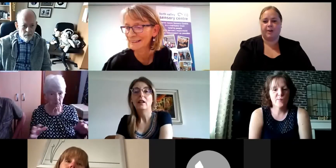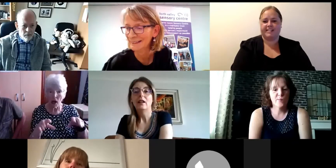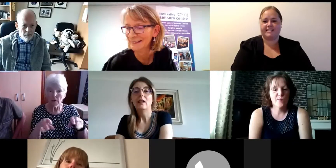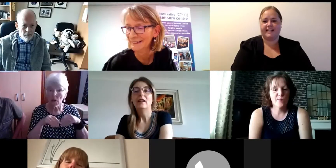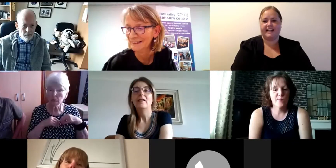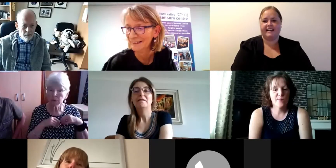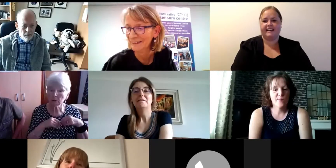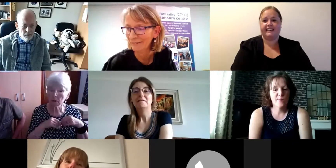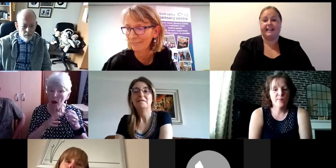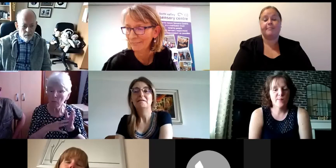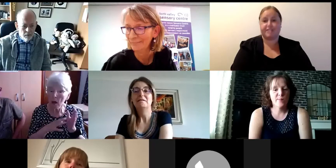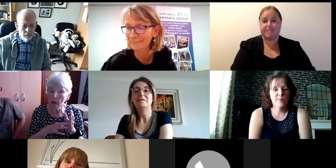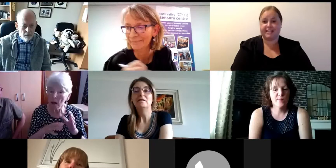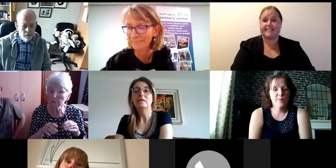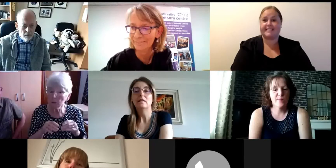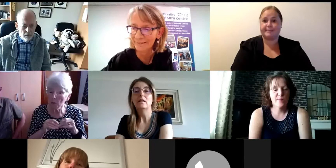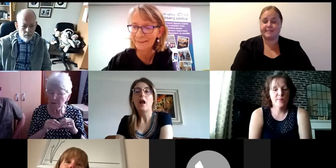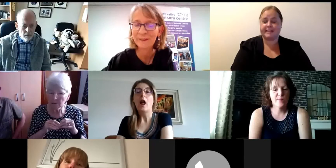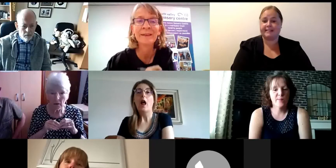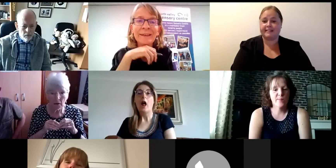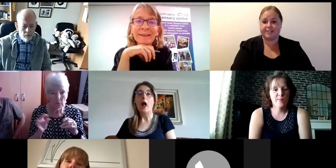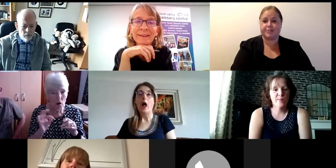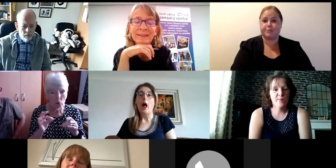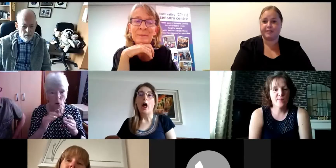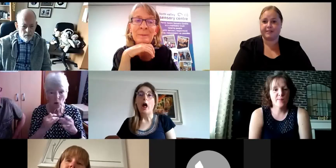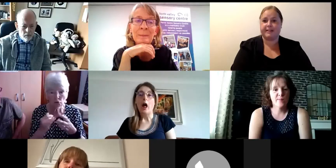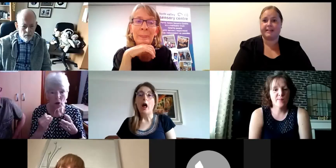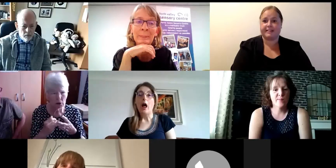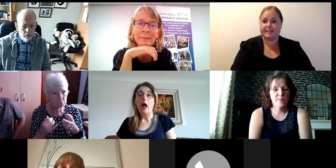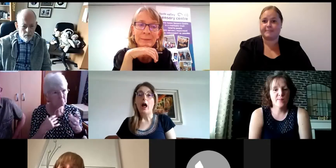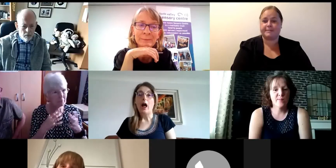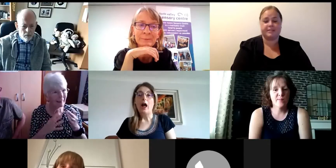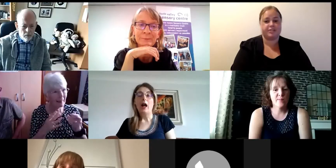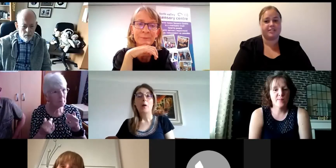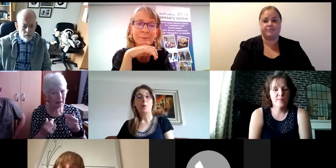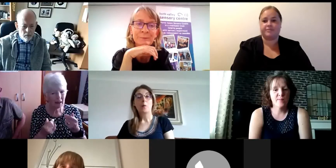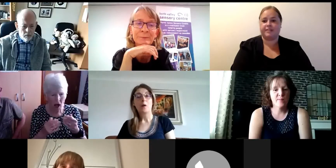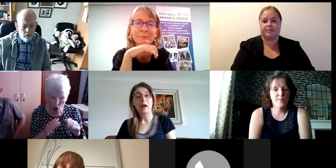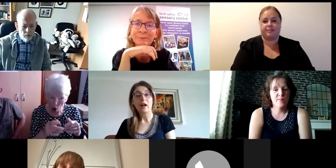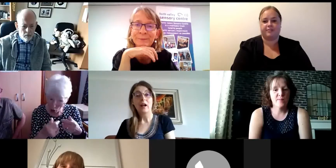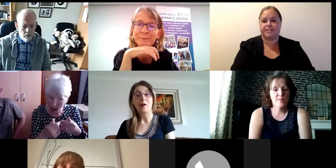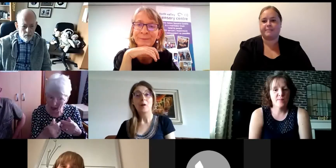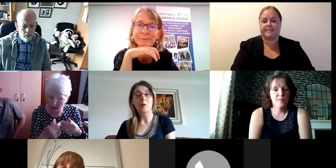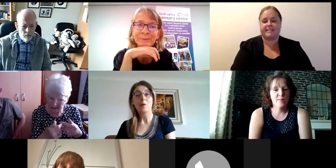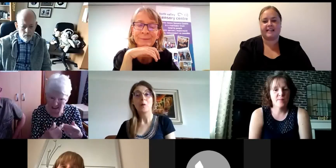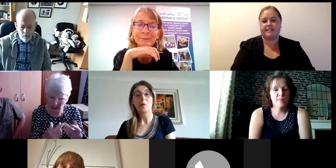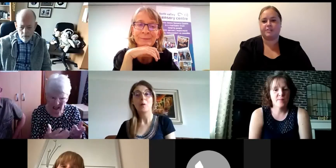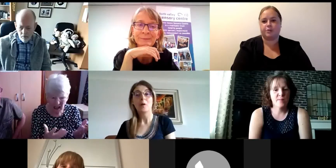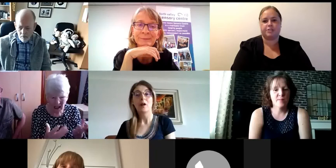She totally accepted it. She didn't reject my signing at all.